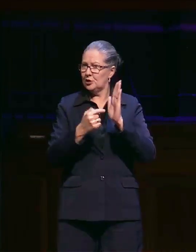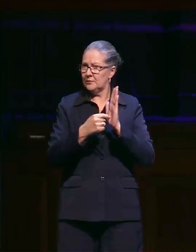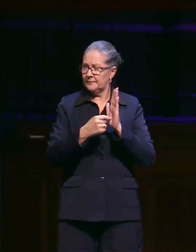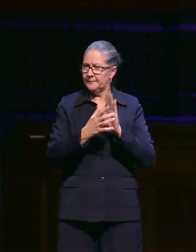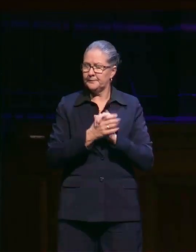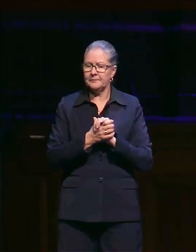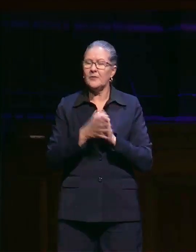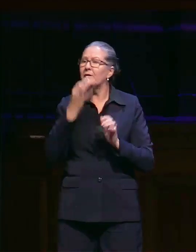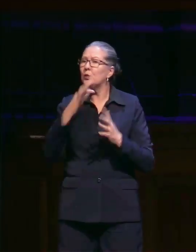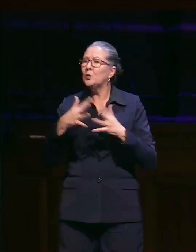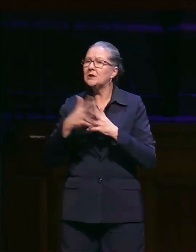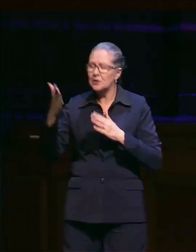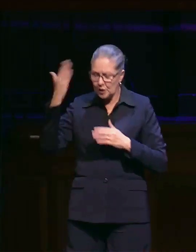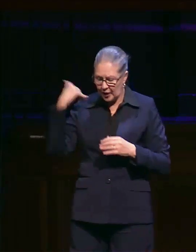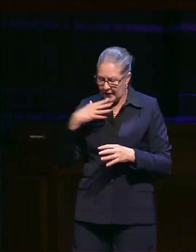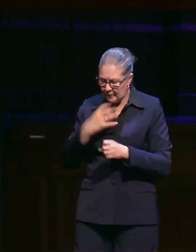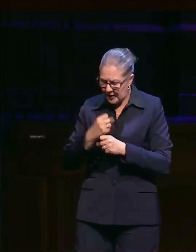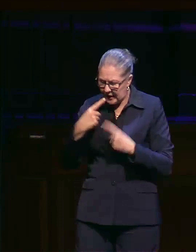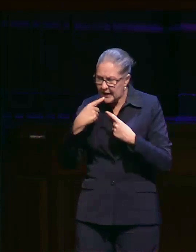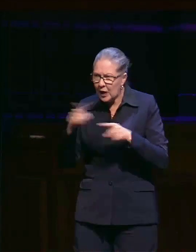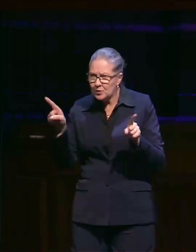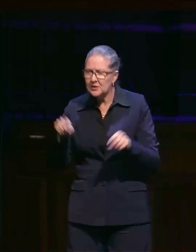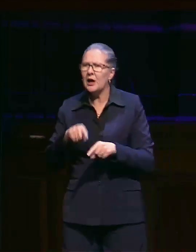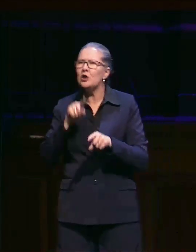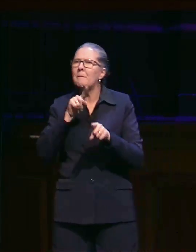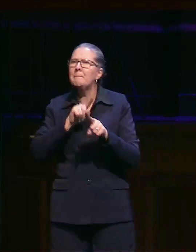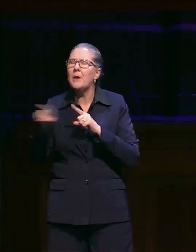few weeks ago our government announced the most significant changes to the New